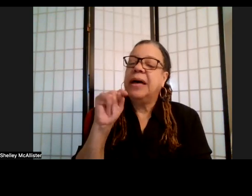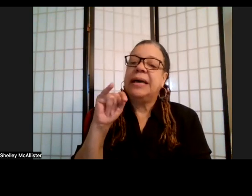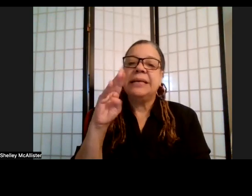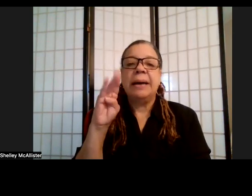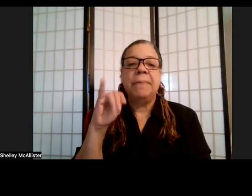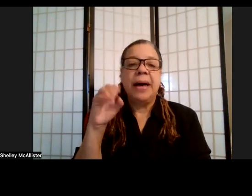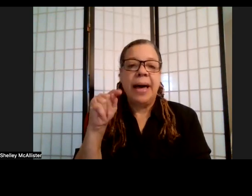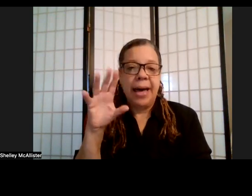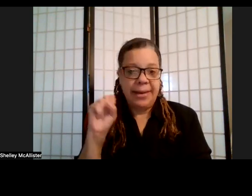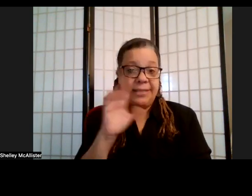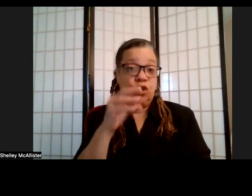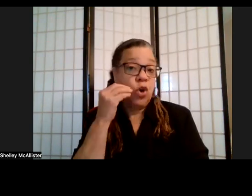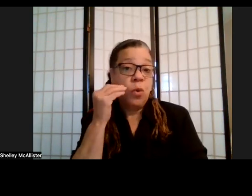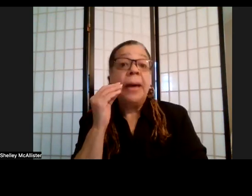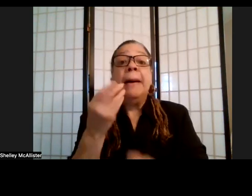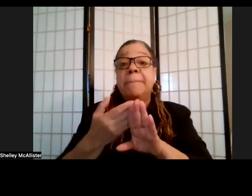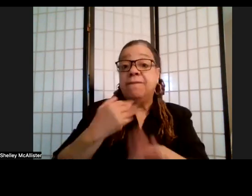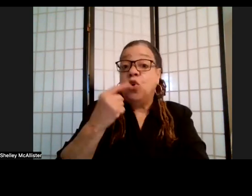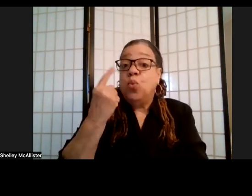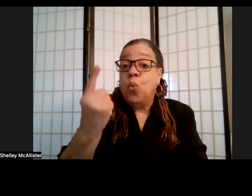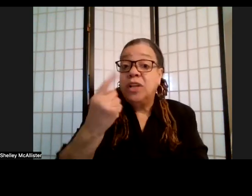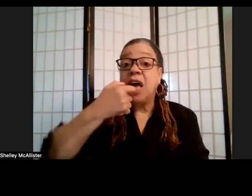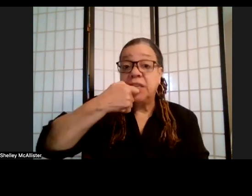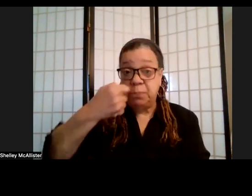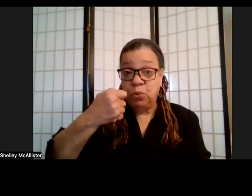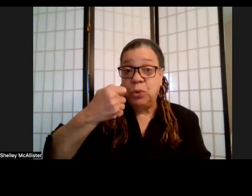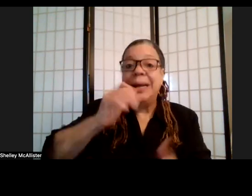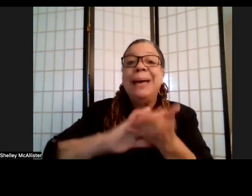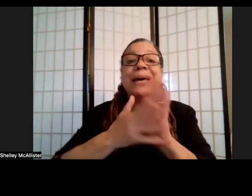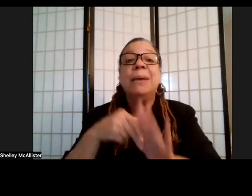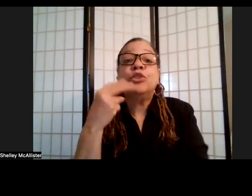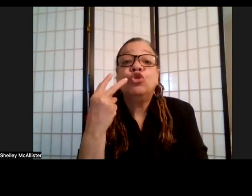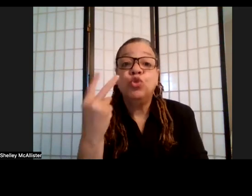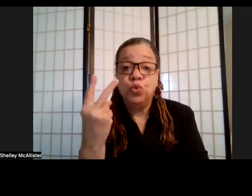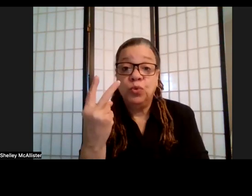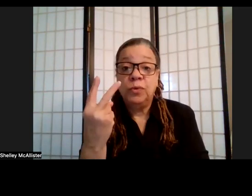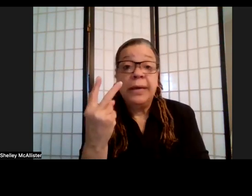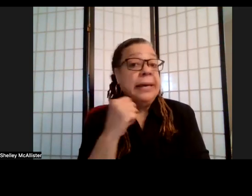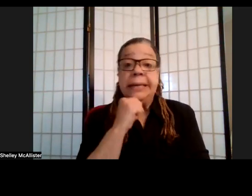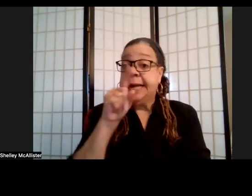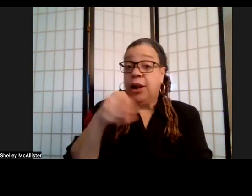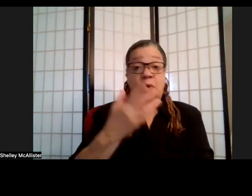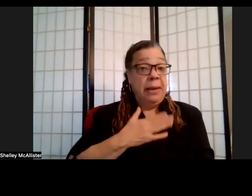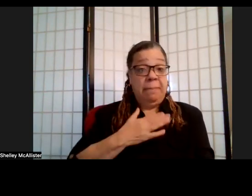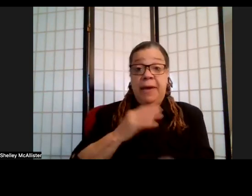instead of one spoonful of Septra, and it had to be two. This problem was not unique to my family. Residents across the city,